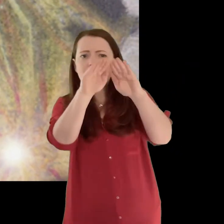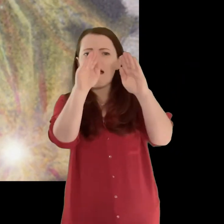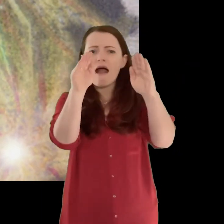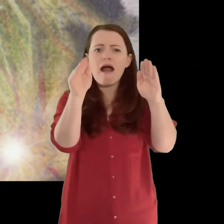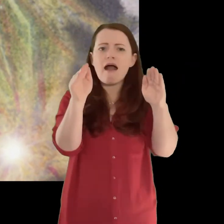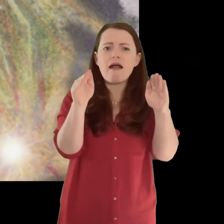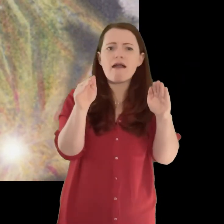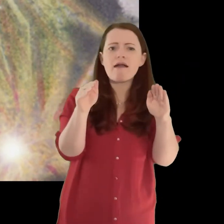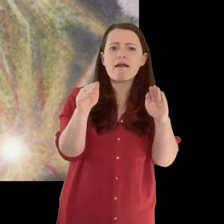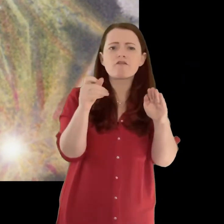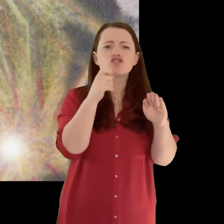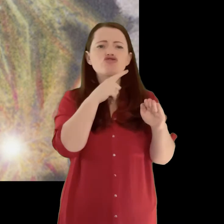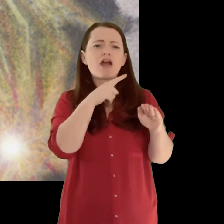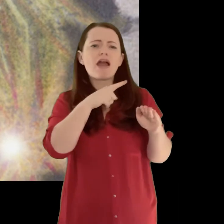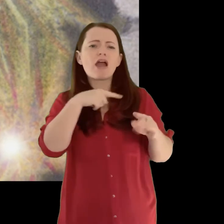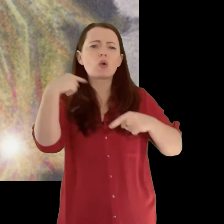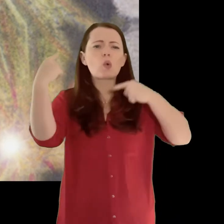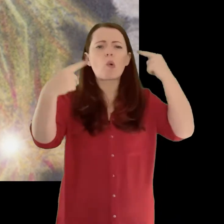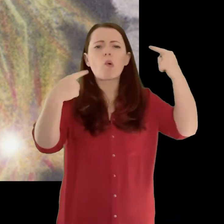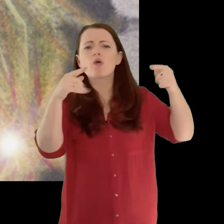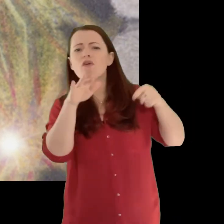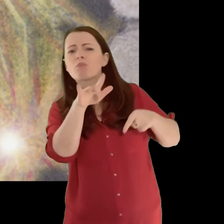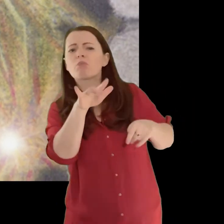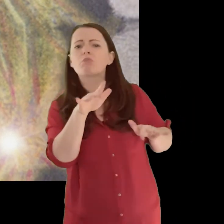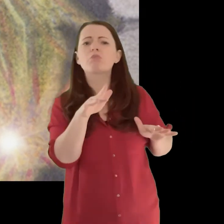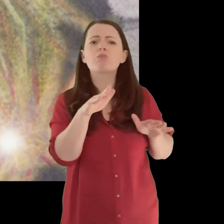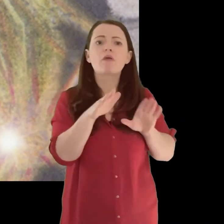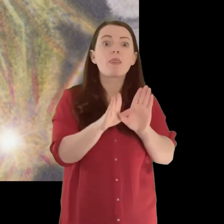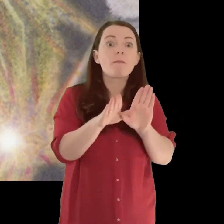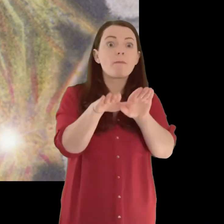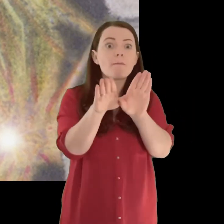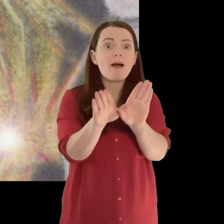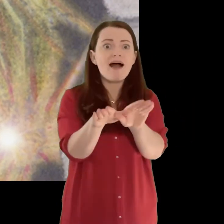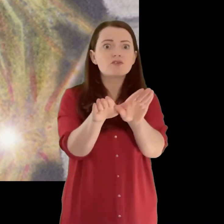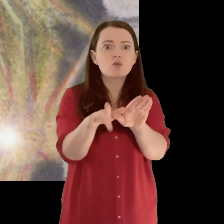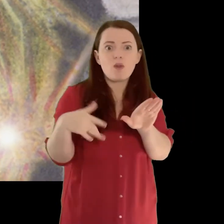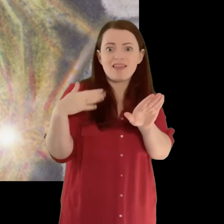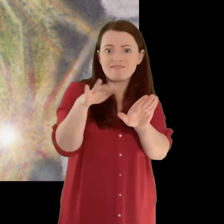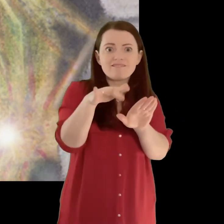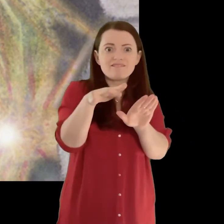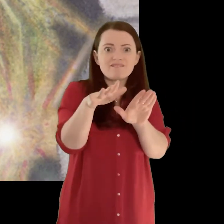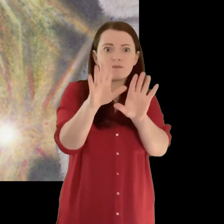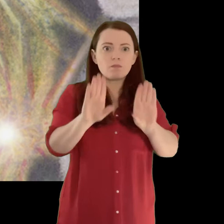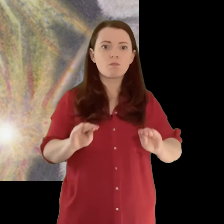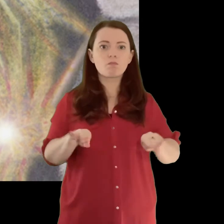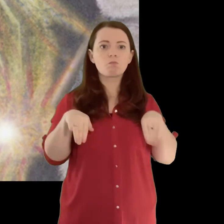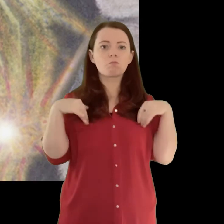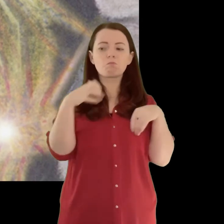and a strange sort of muttering was called out from inside and the bats that lived there became silent and grumpy